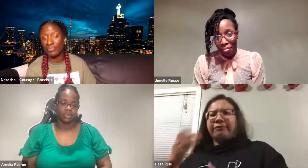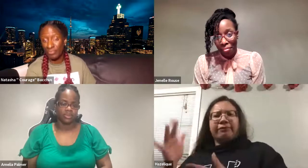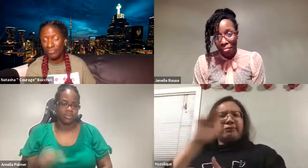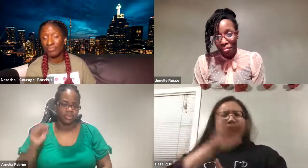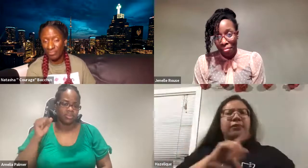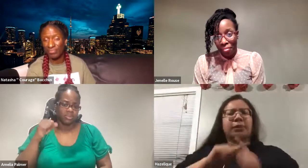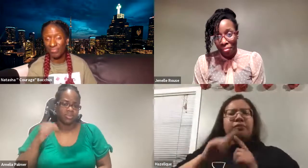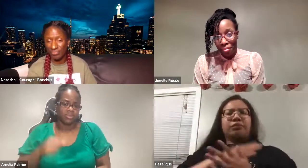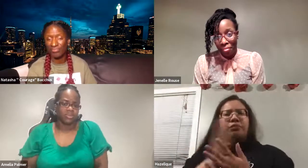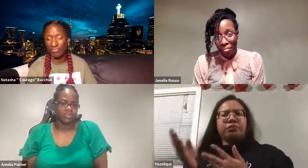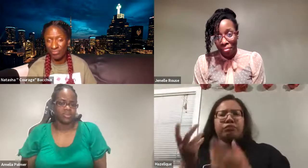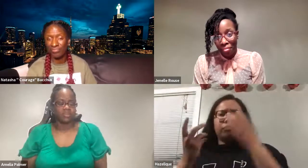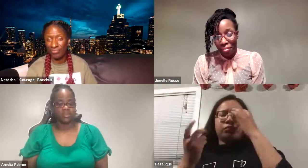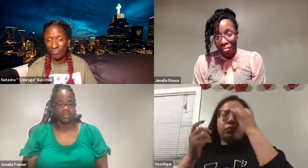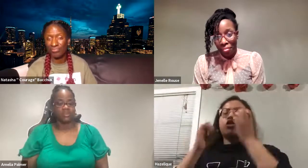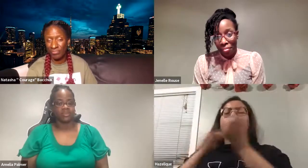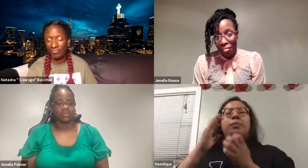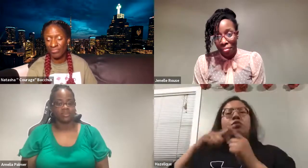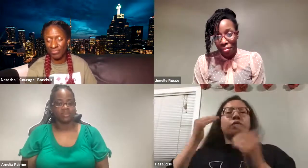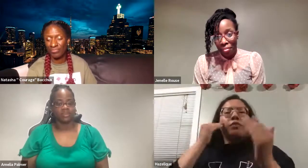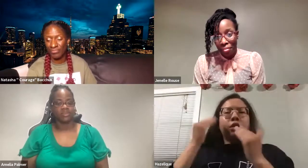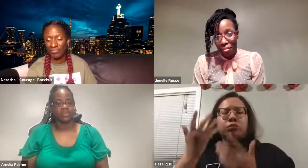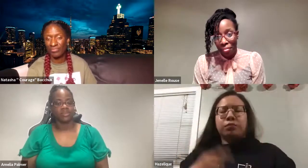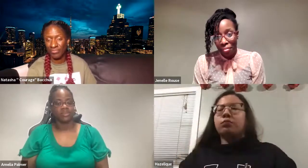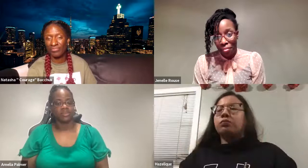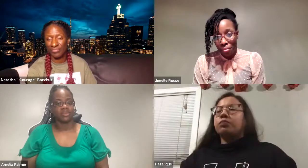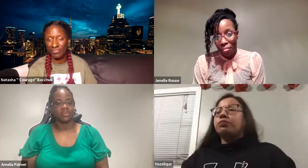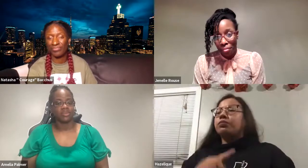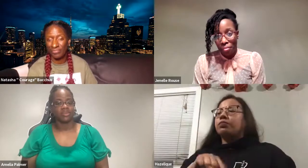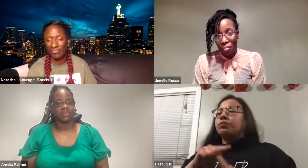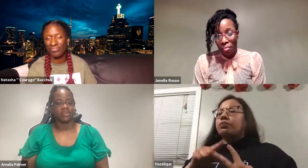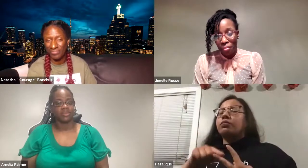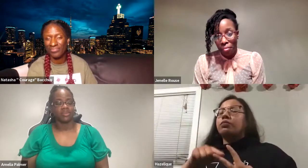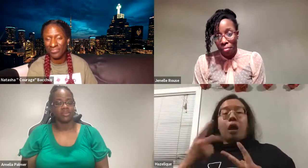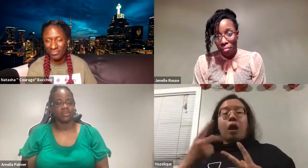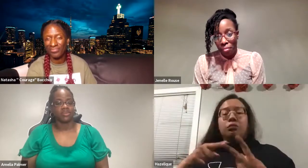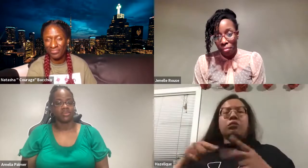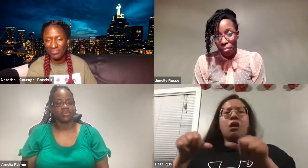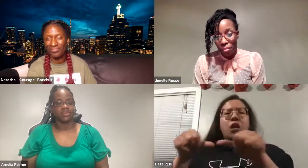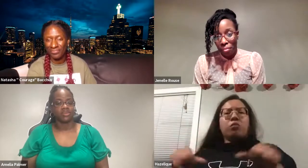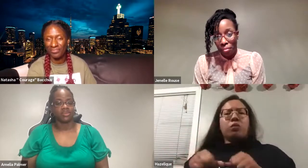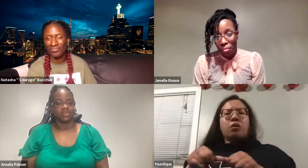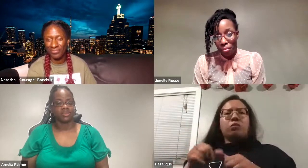so we have community education and it's not just an academic thing that we think about in terms of post-secondary education